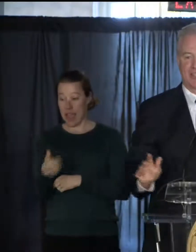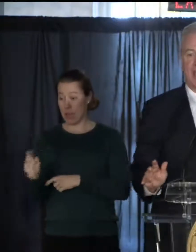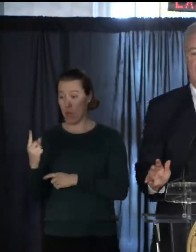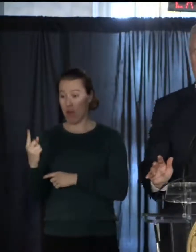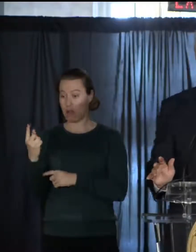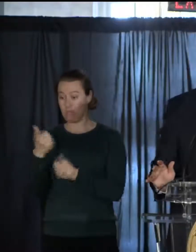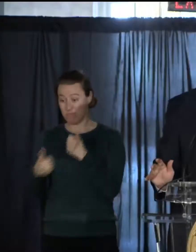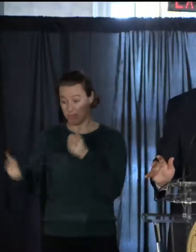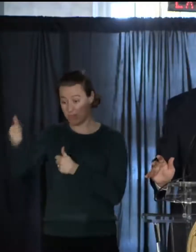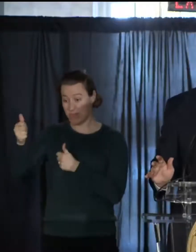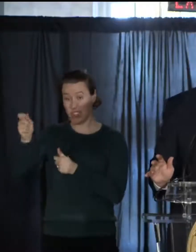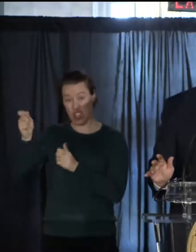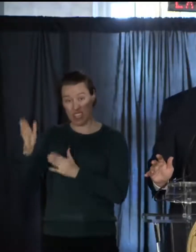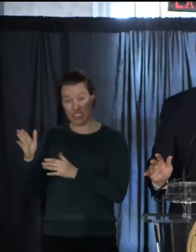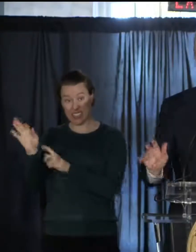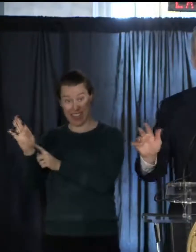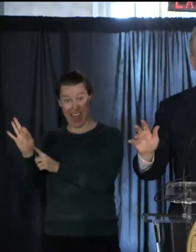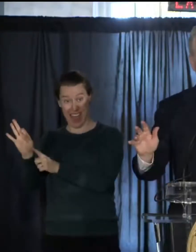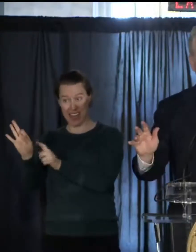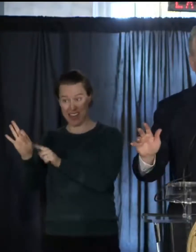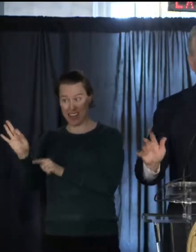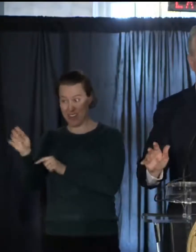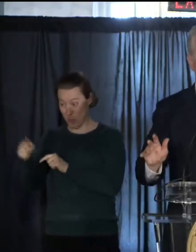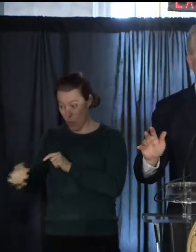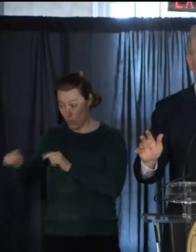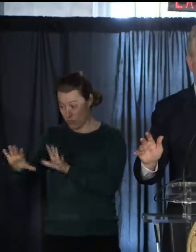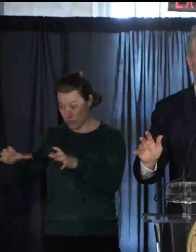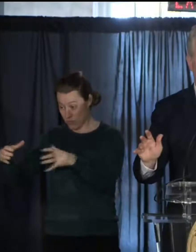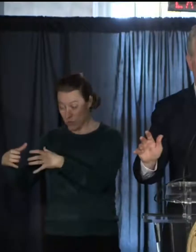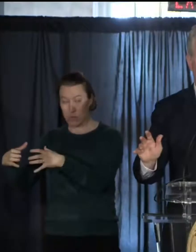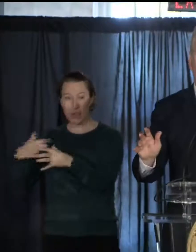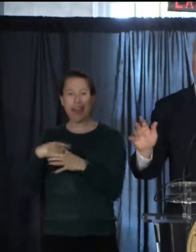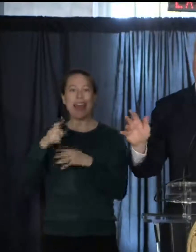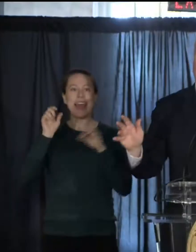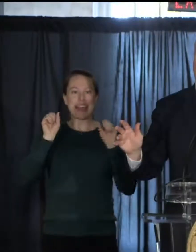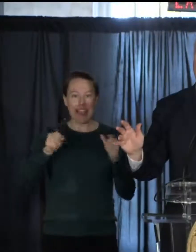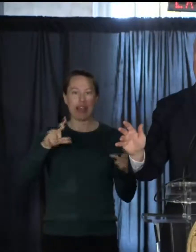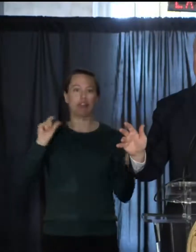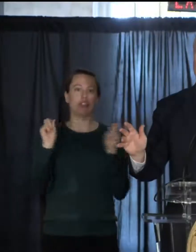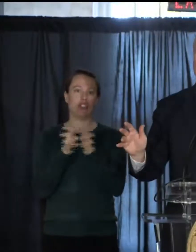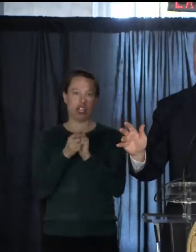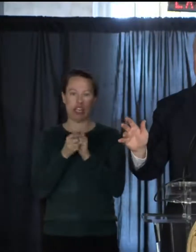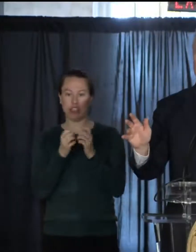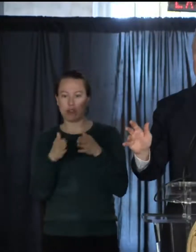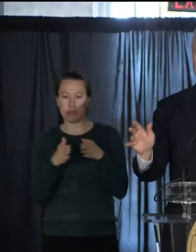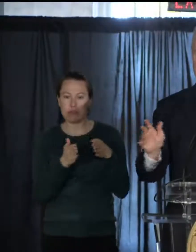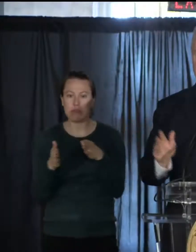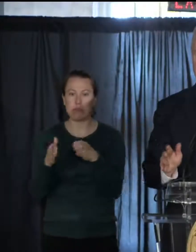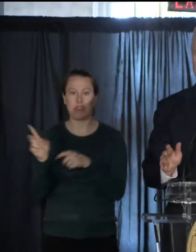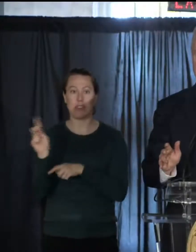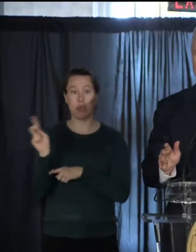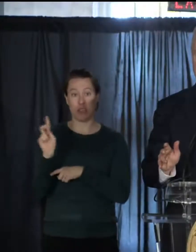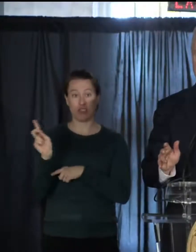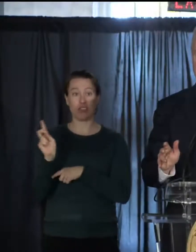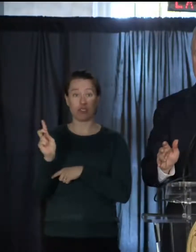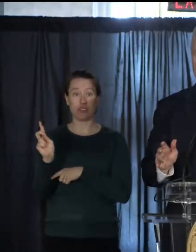CHANGE THE TRAJECTORY OF OUR DEMOCRACY. WE ALSO SAW 5-4 DECISION IN CITIZENS UNITED.